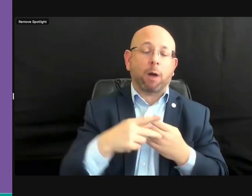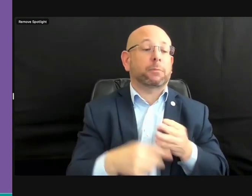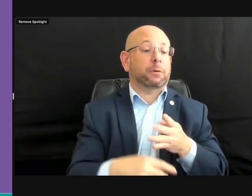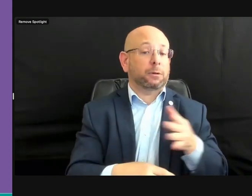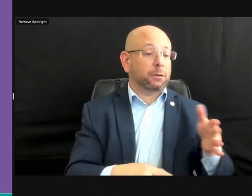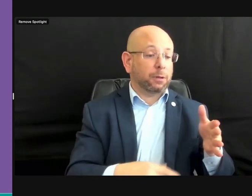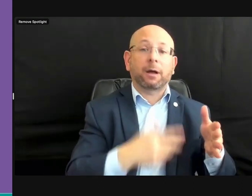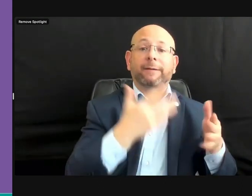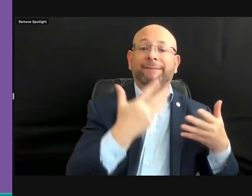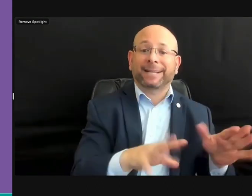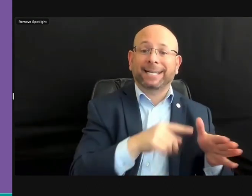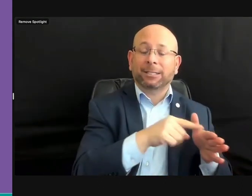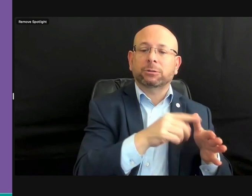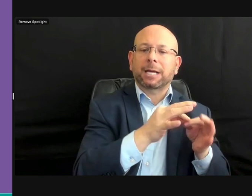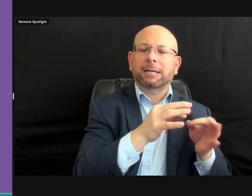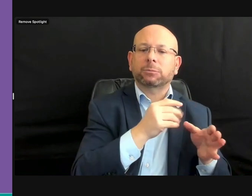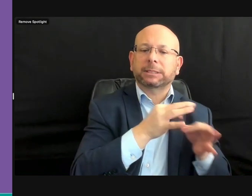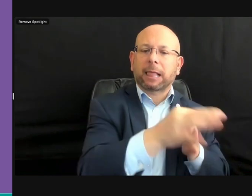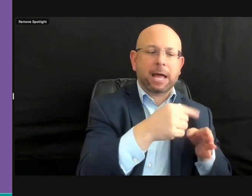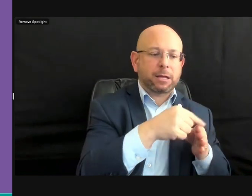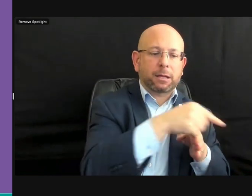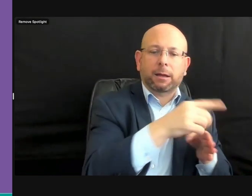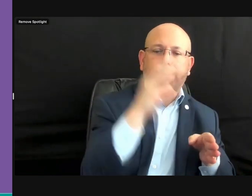without truncating the captions at the tail end of a program.